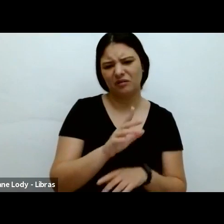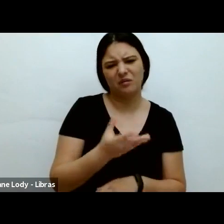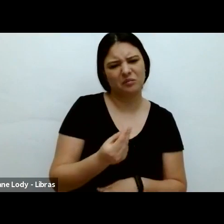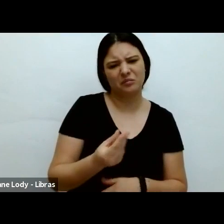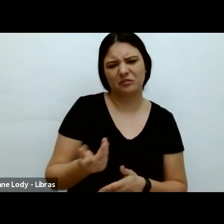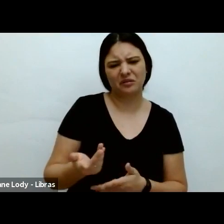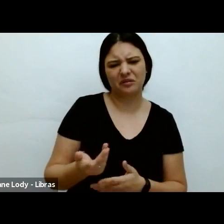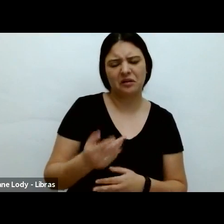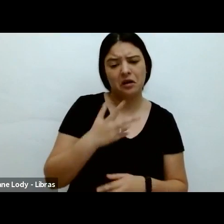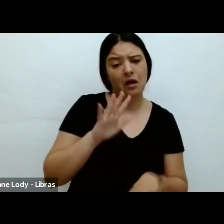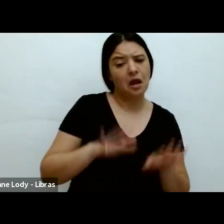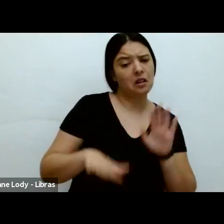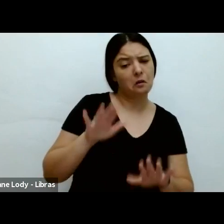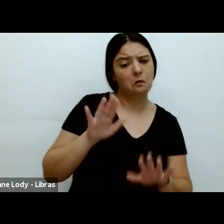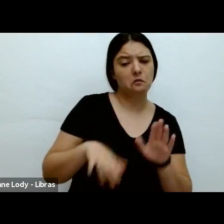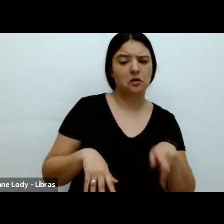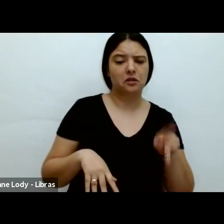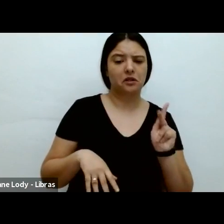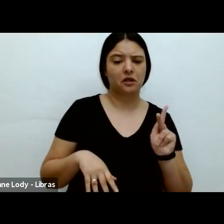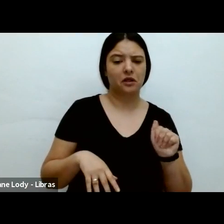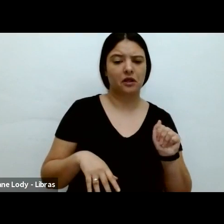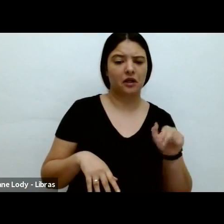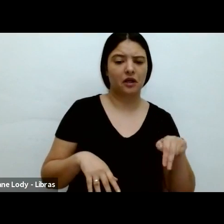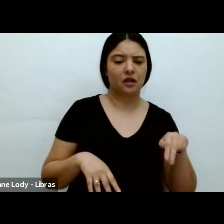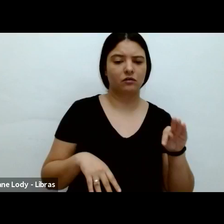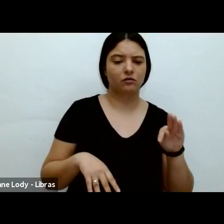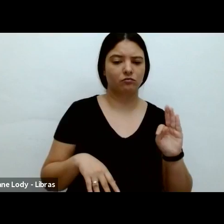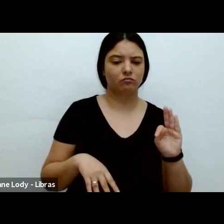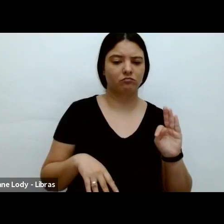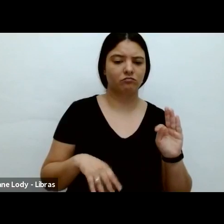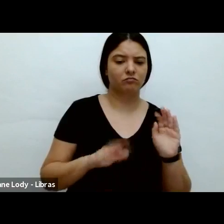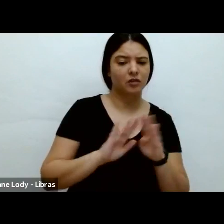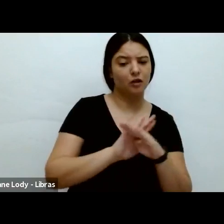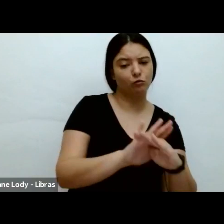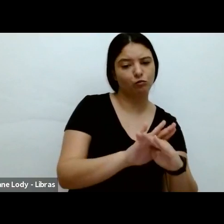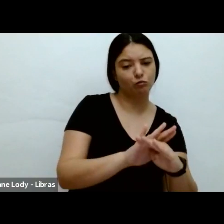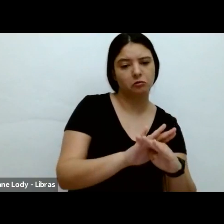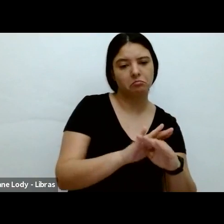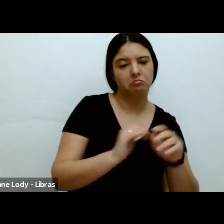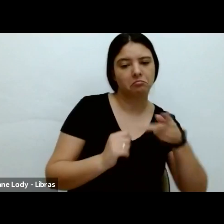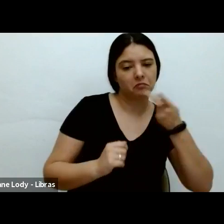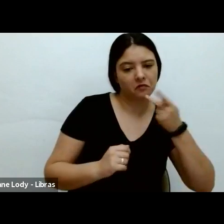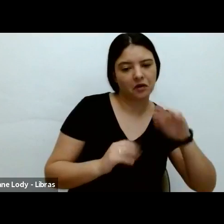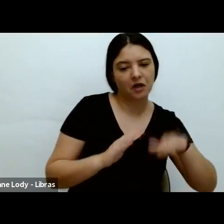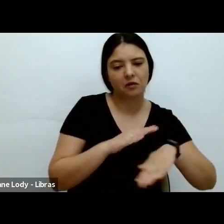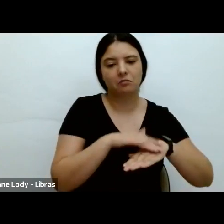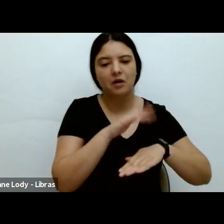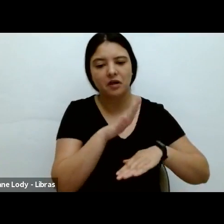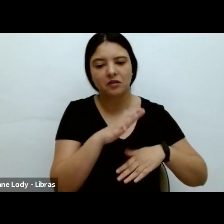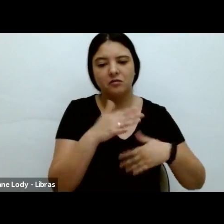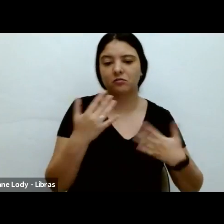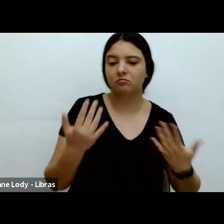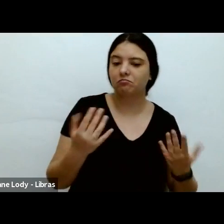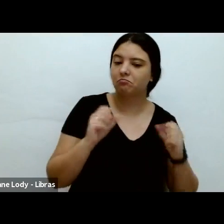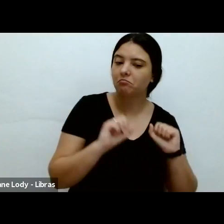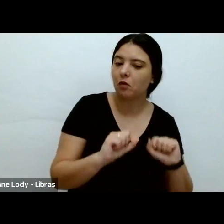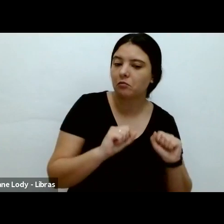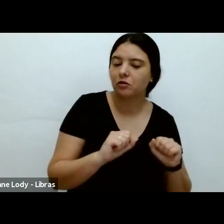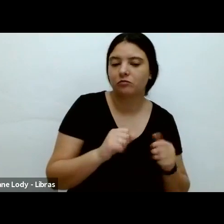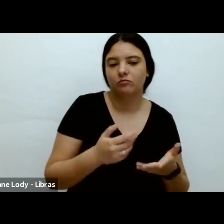may be current, or it may may be current, or it may be followers or Hey go. hoo, hoo who have. thought thought more about the release more about the relationship